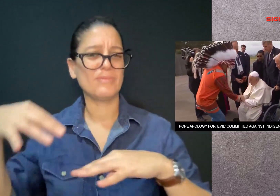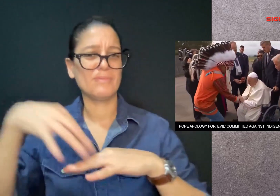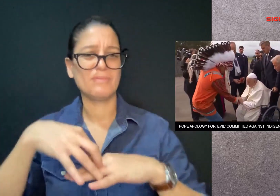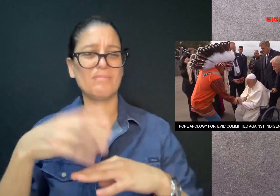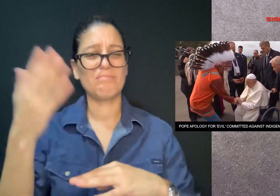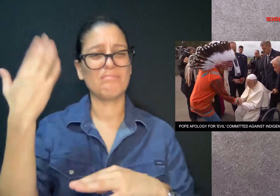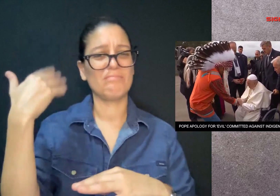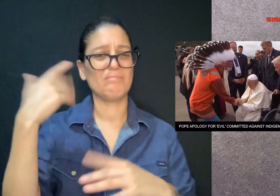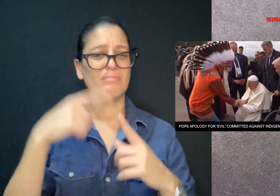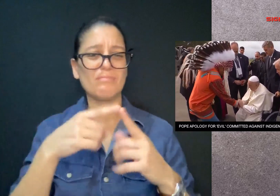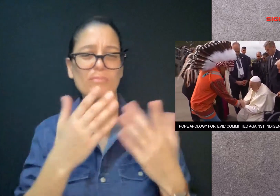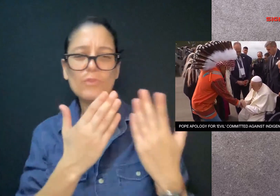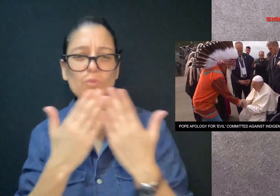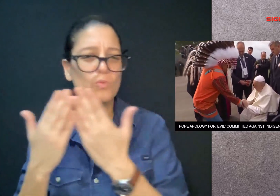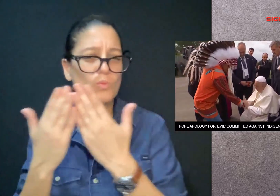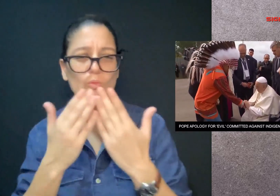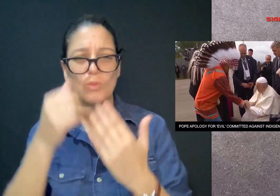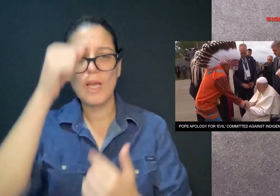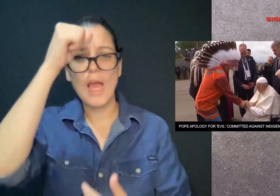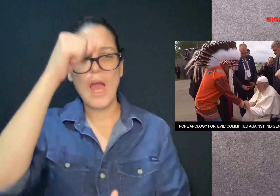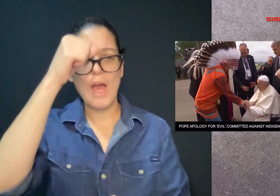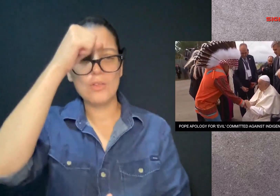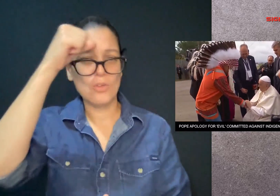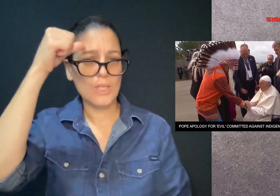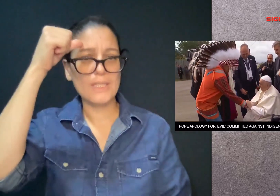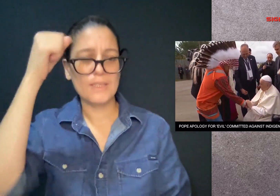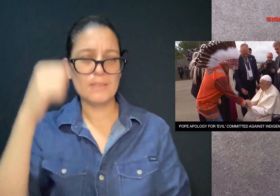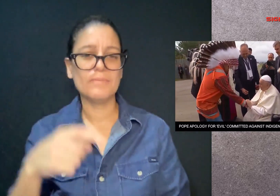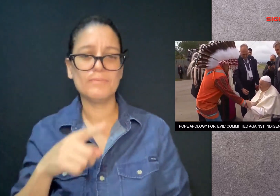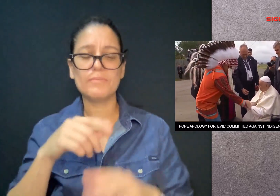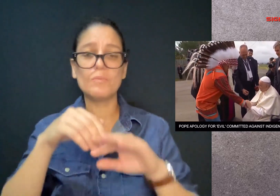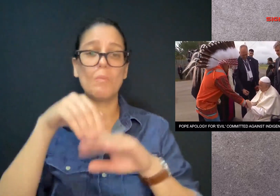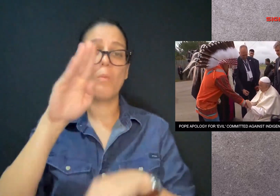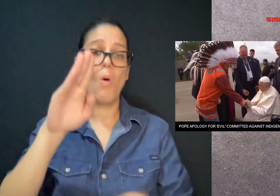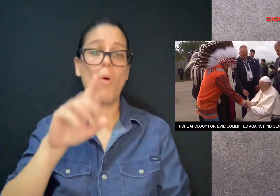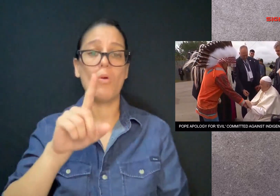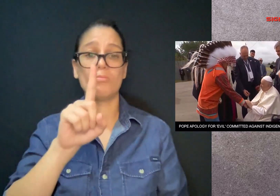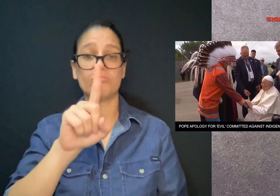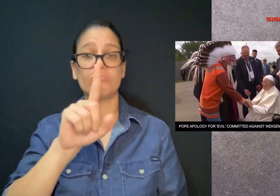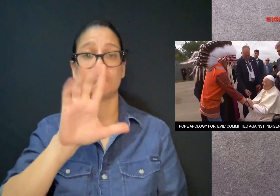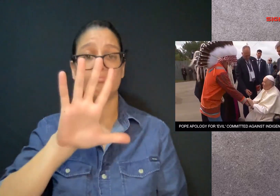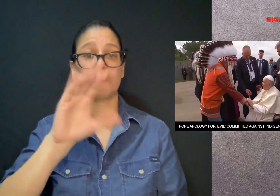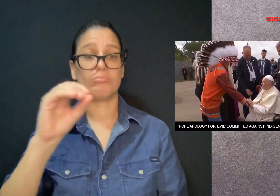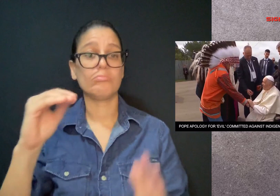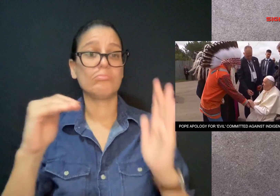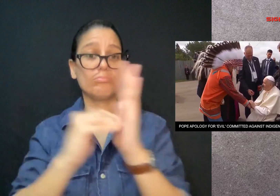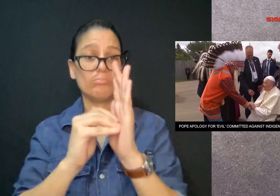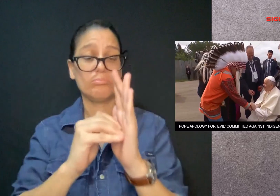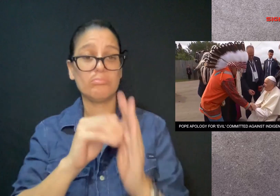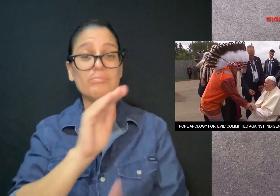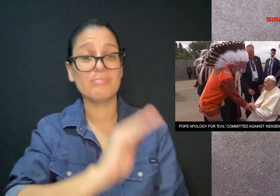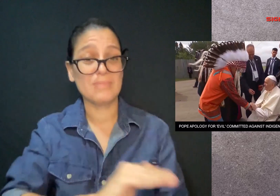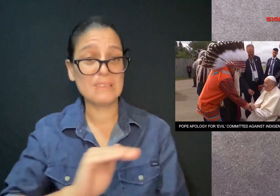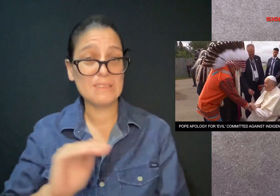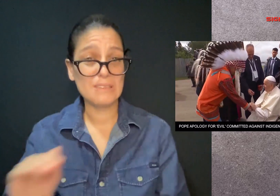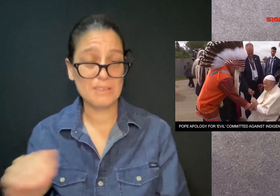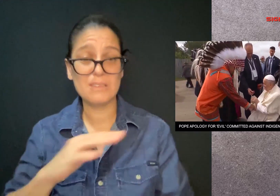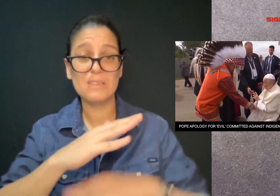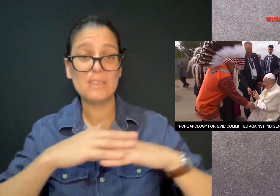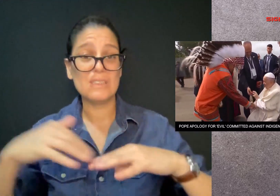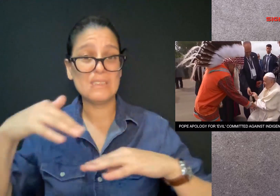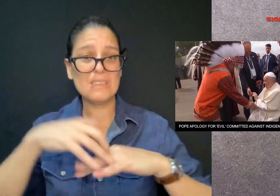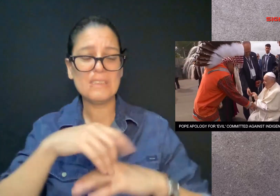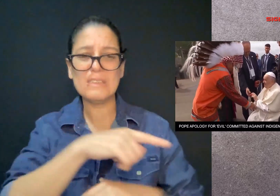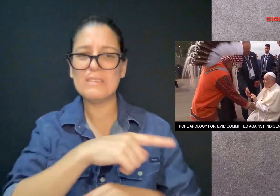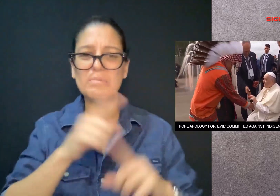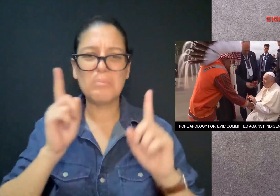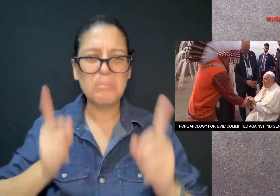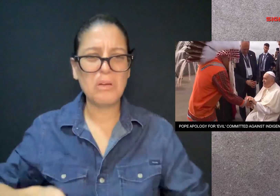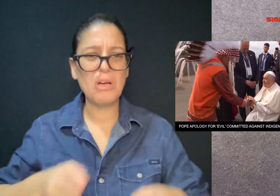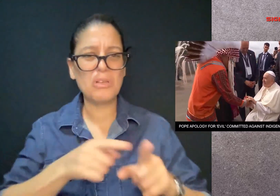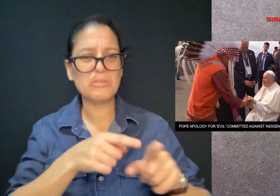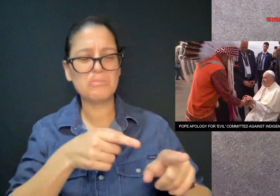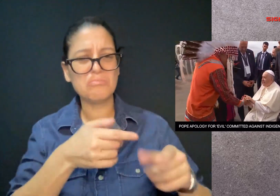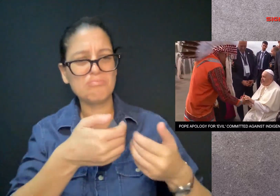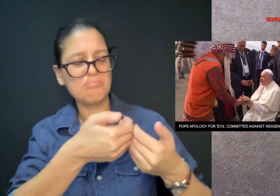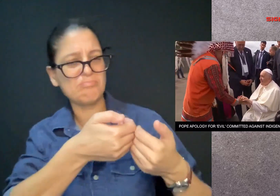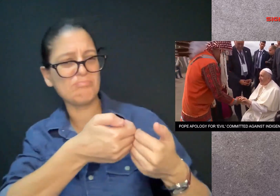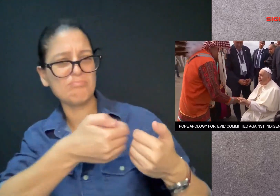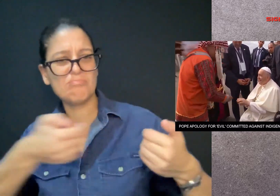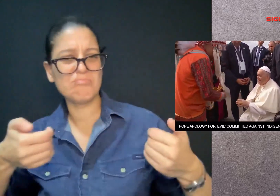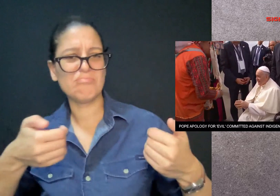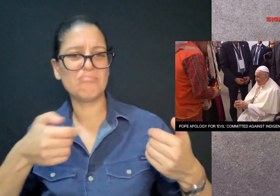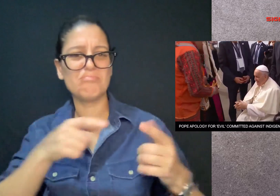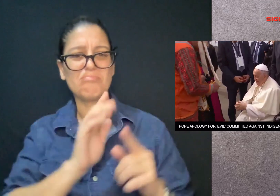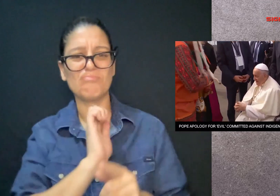groups in Catholic residential schools more than 150,000 indigenous children were